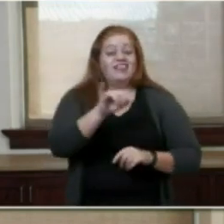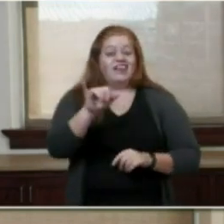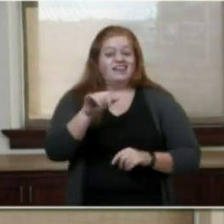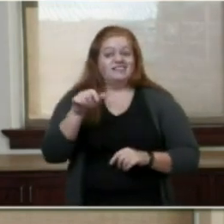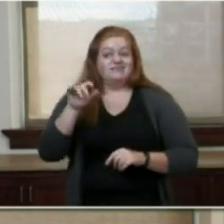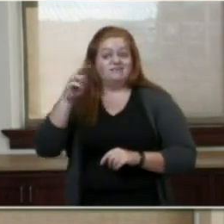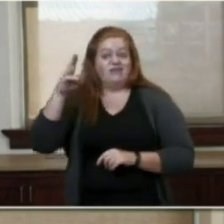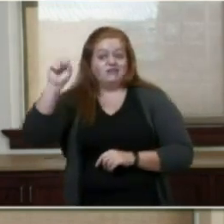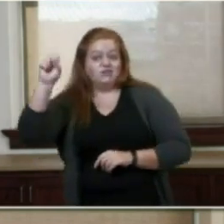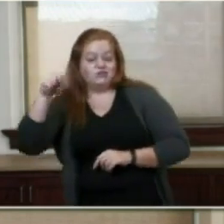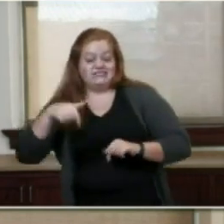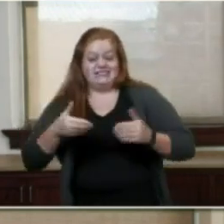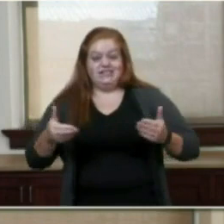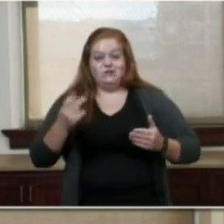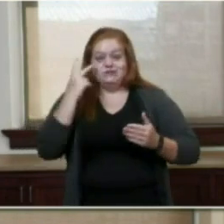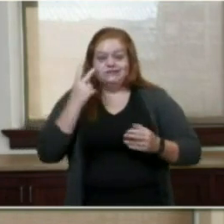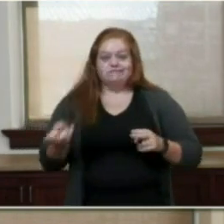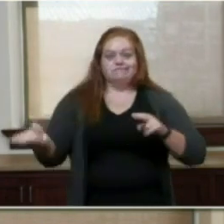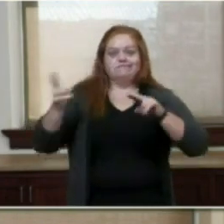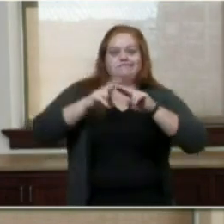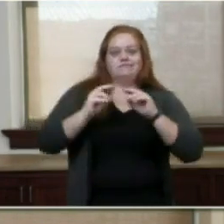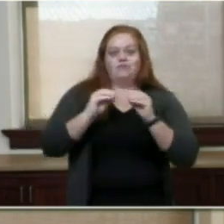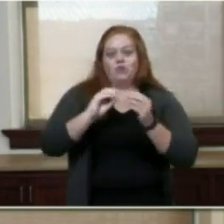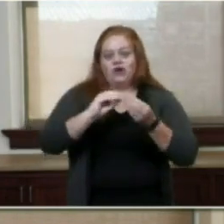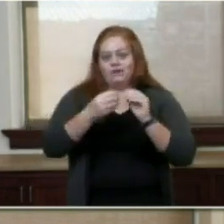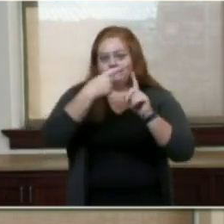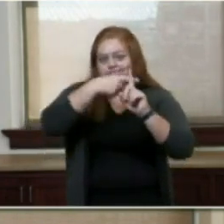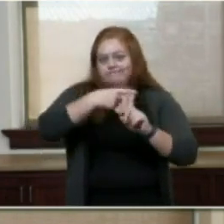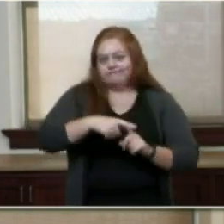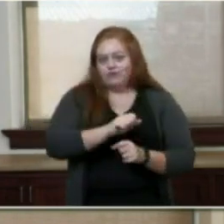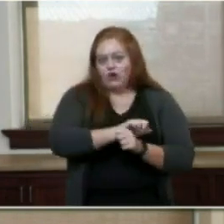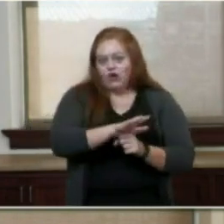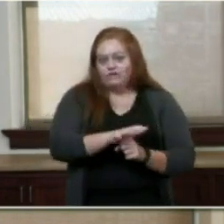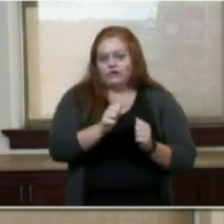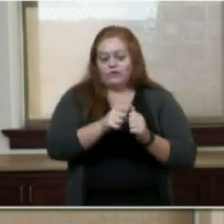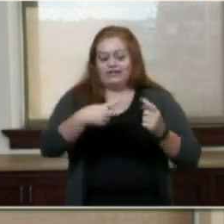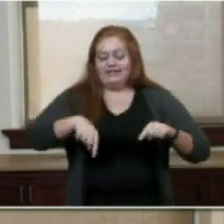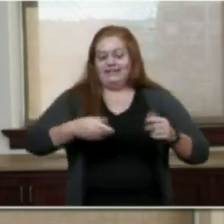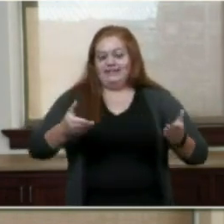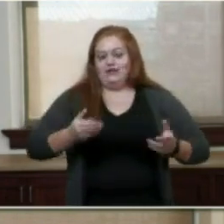increasing number of cases among those vaccinated and again we expect to see